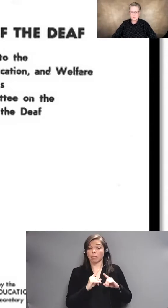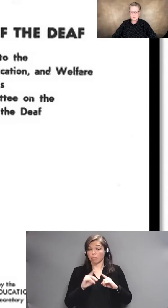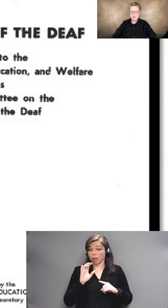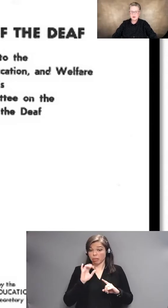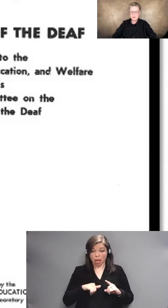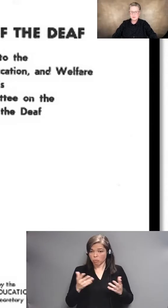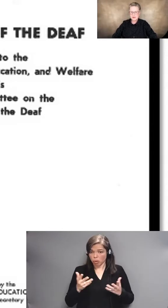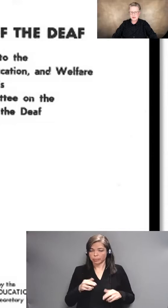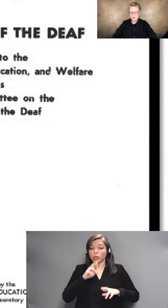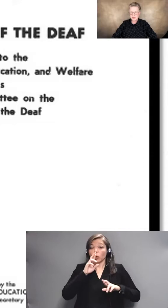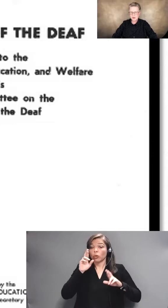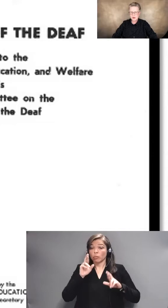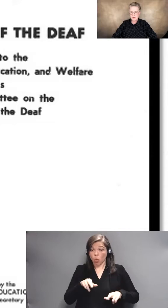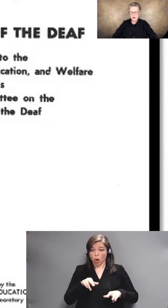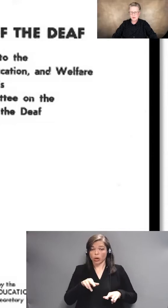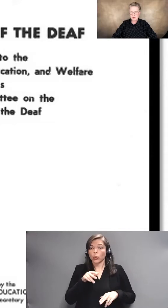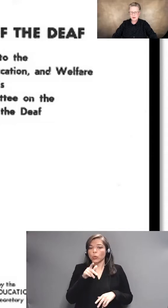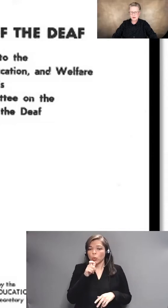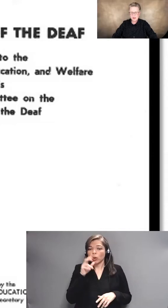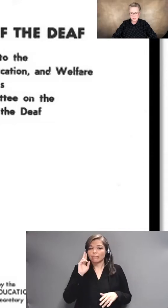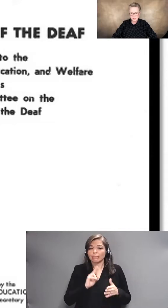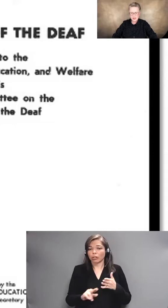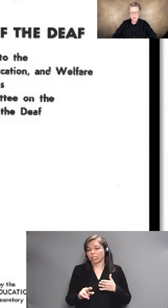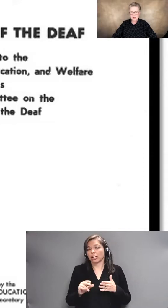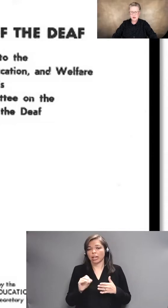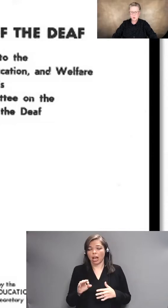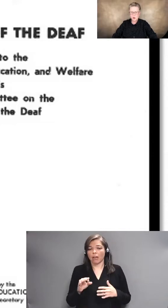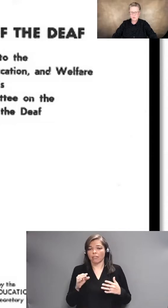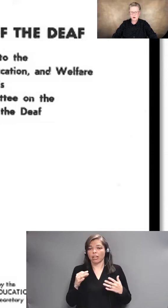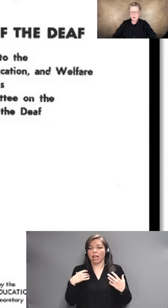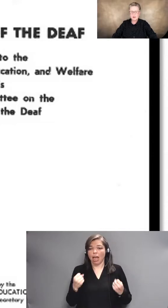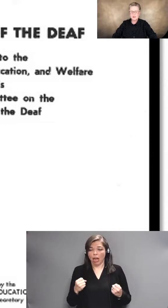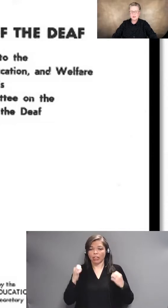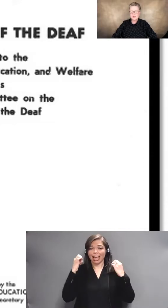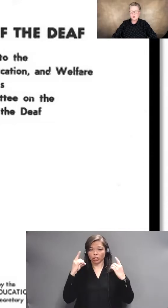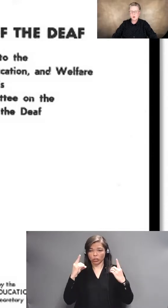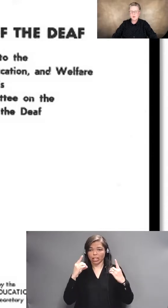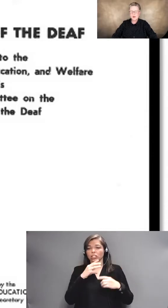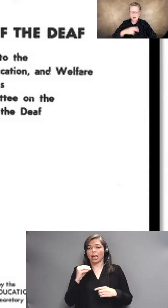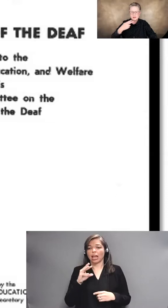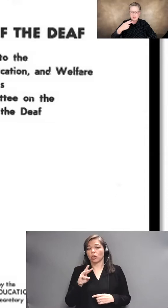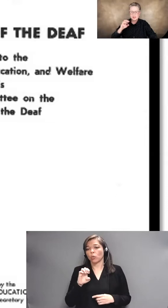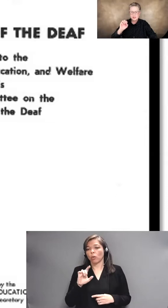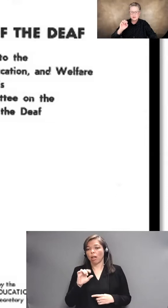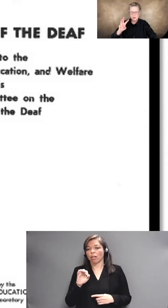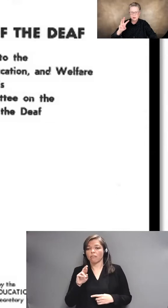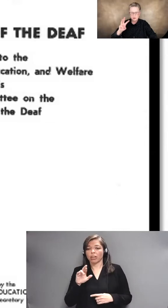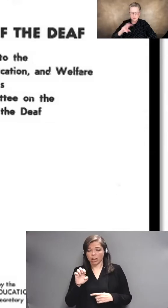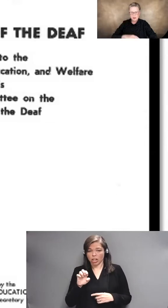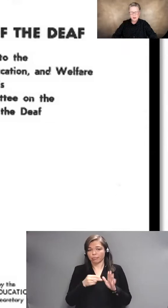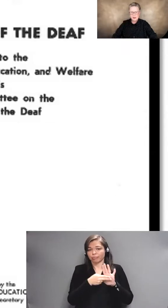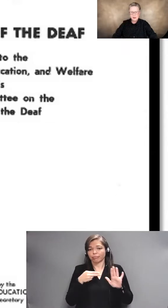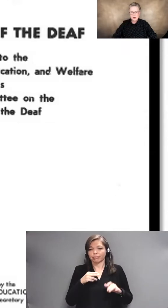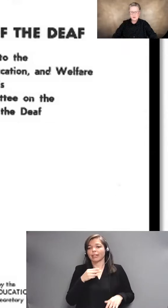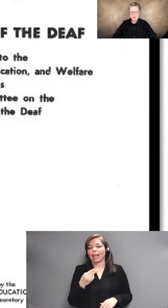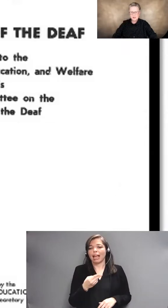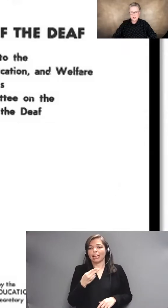was done by the secretary of health education and welfare so they call it h-e-w health education